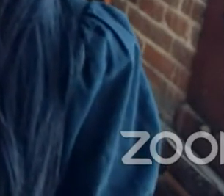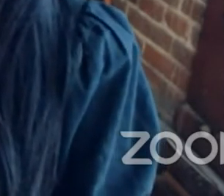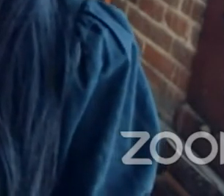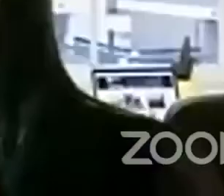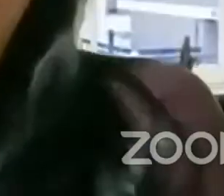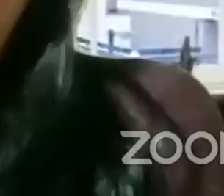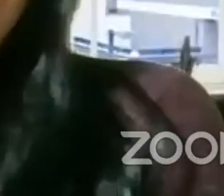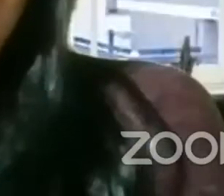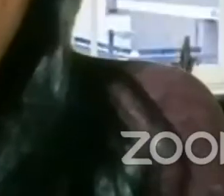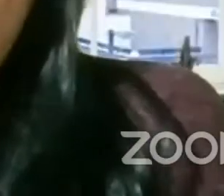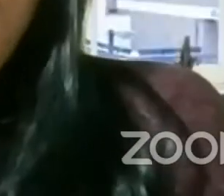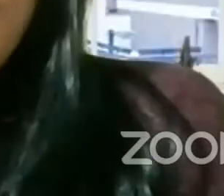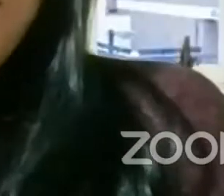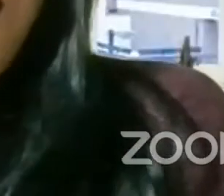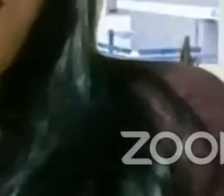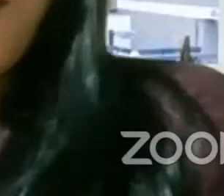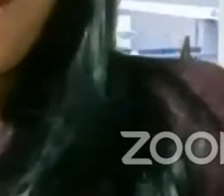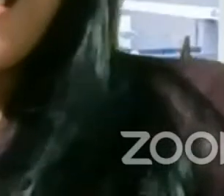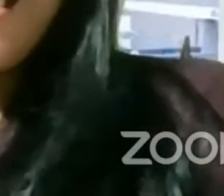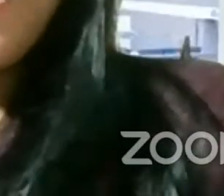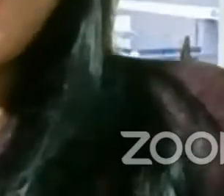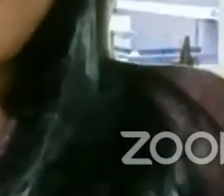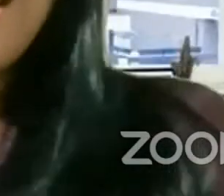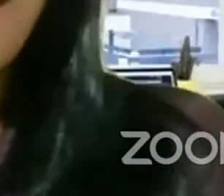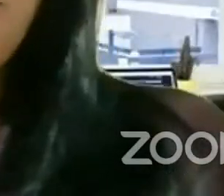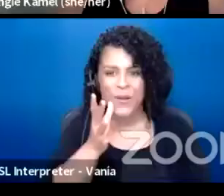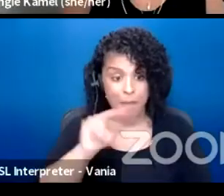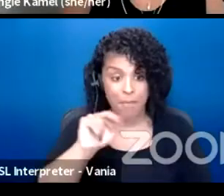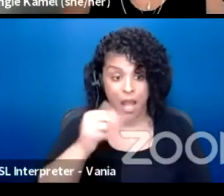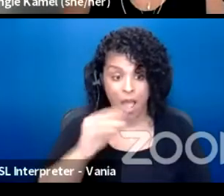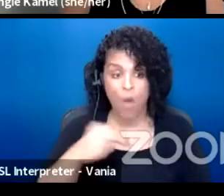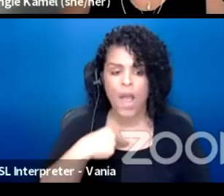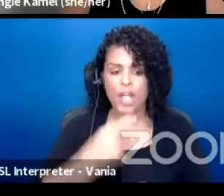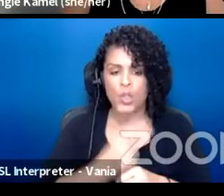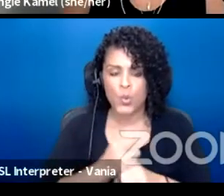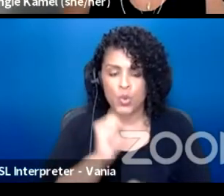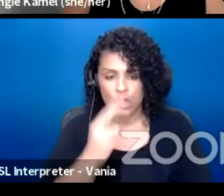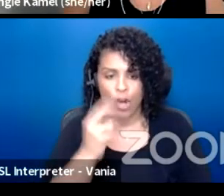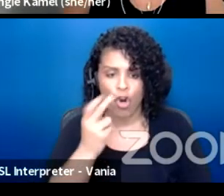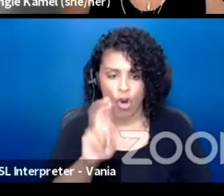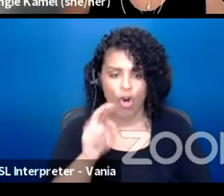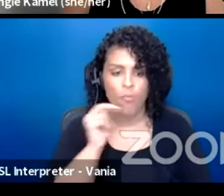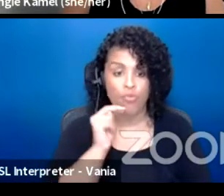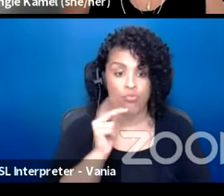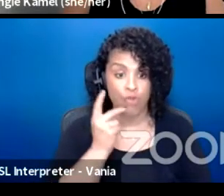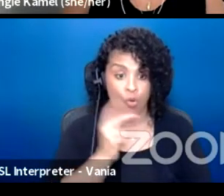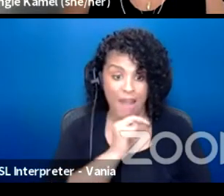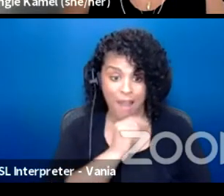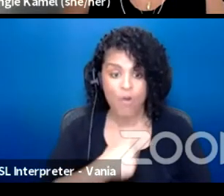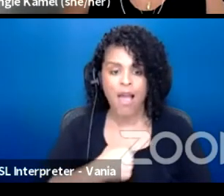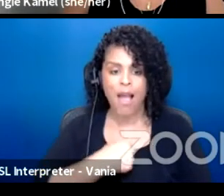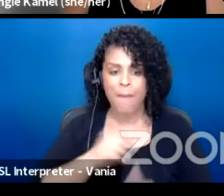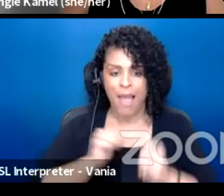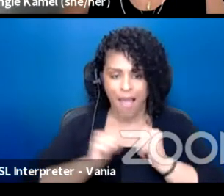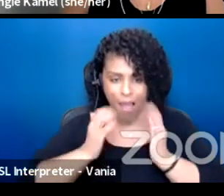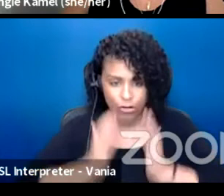Thank you Sarah. My name is Naho and I use she/her pronouns and I am an actor, an educator,